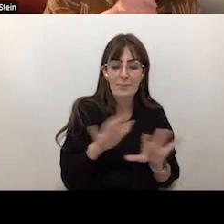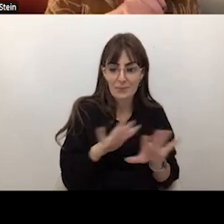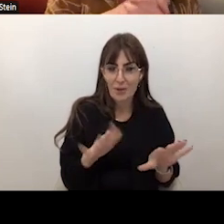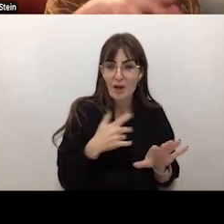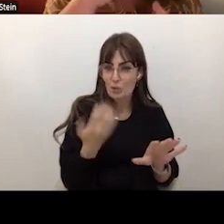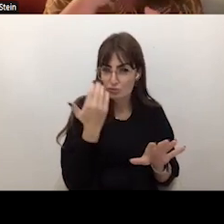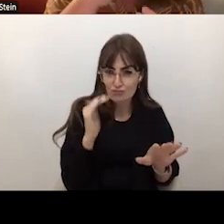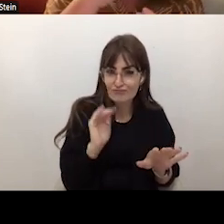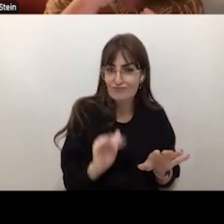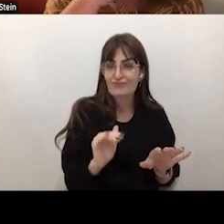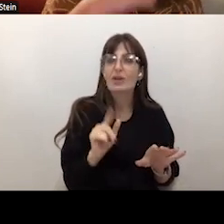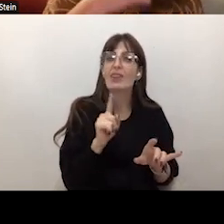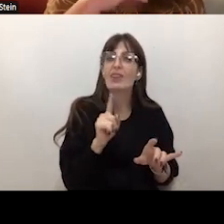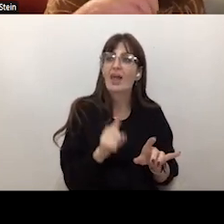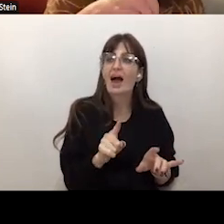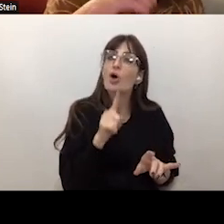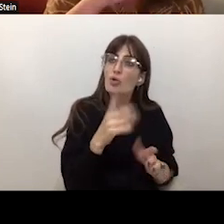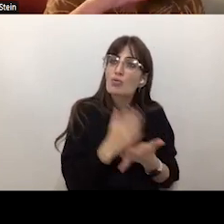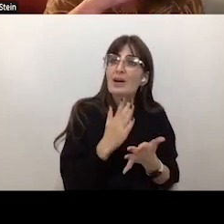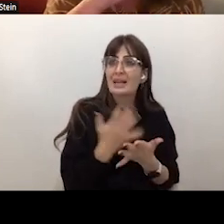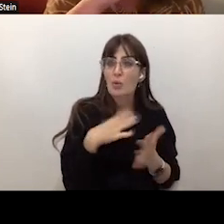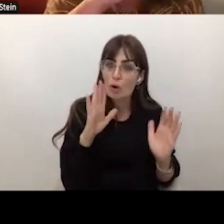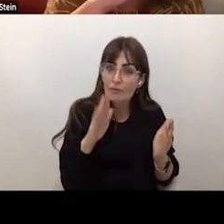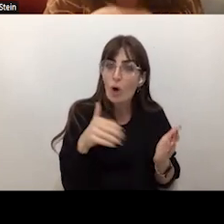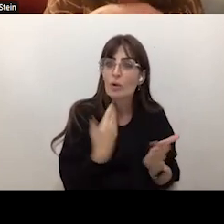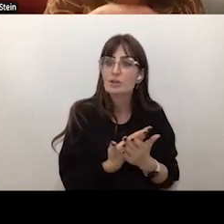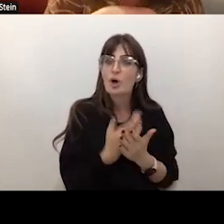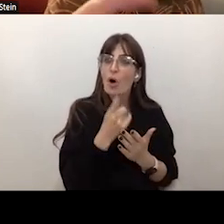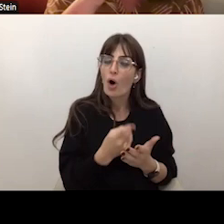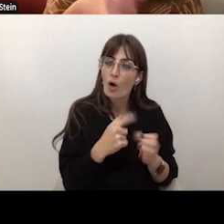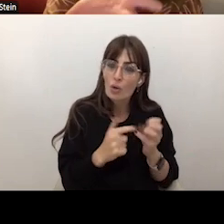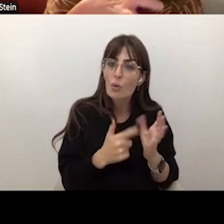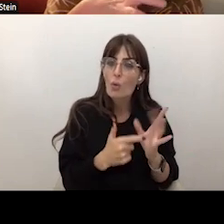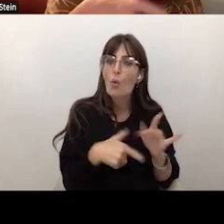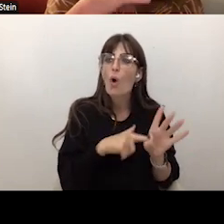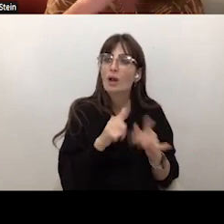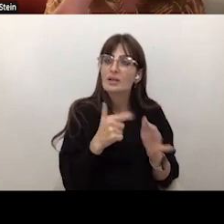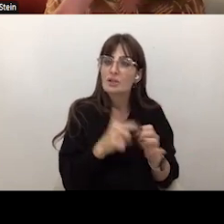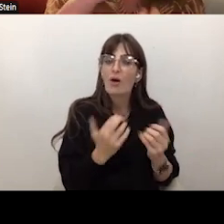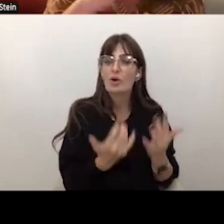I suppose. You really want to focus on the quality of your data over the quantity. If